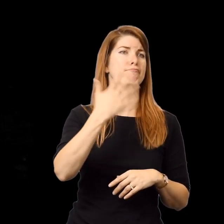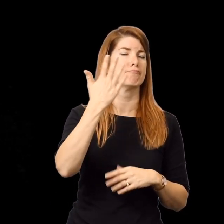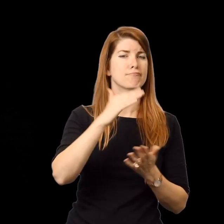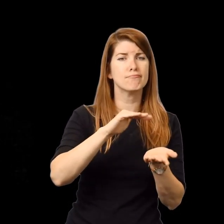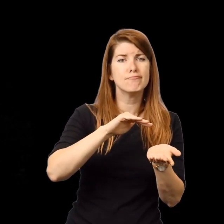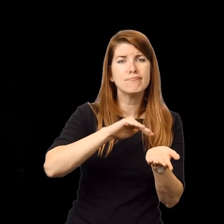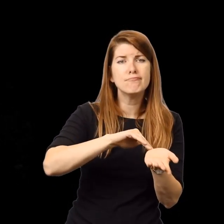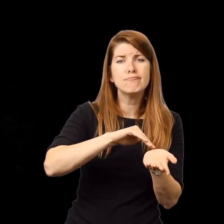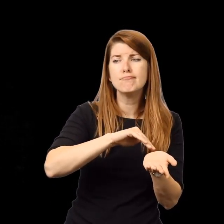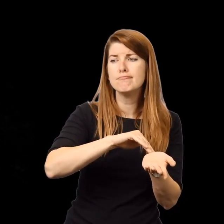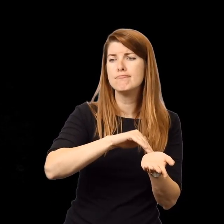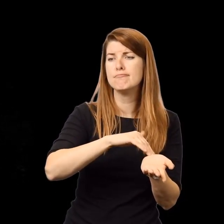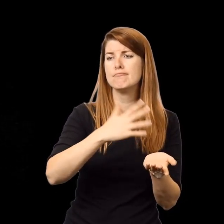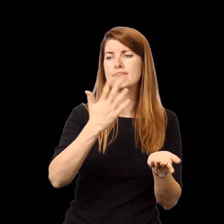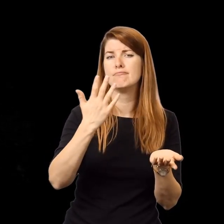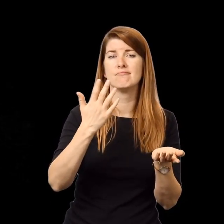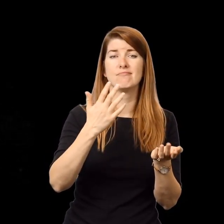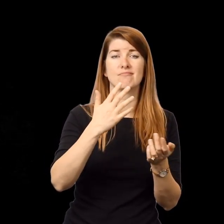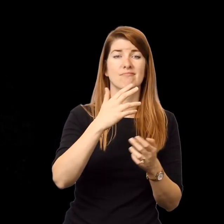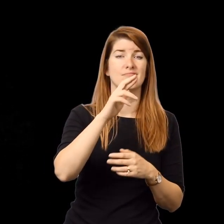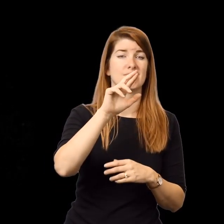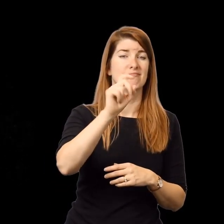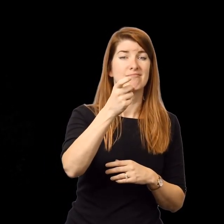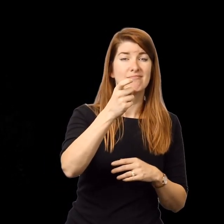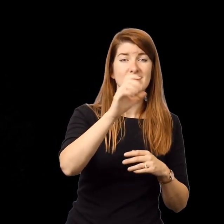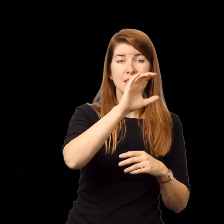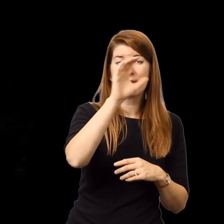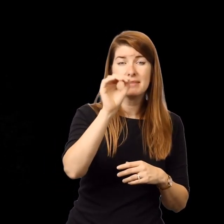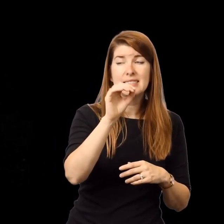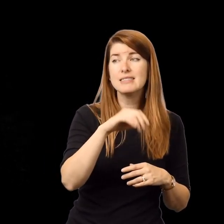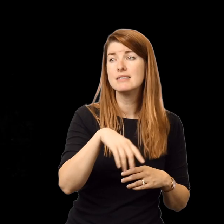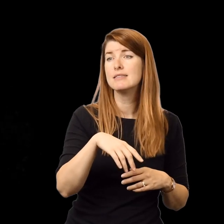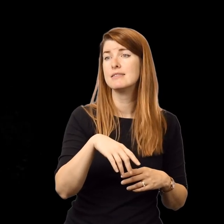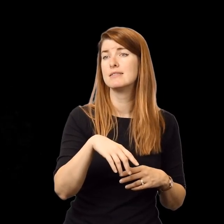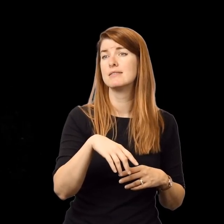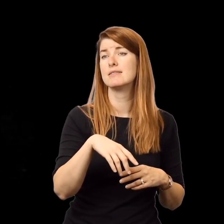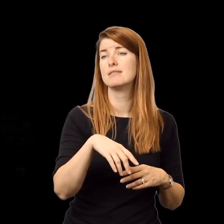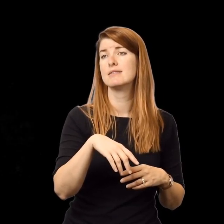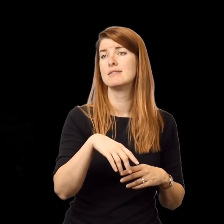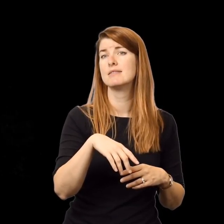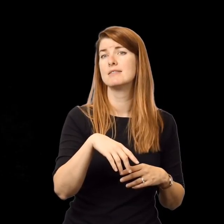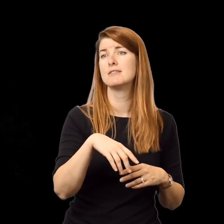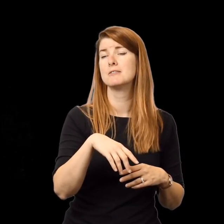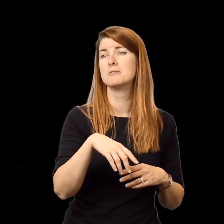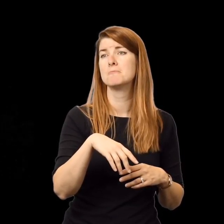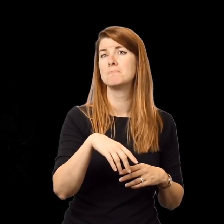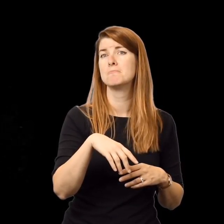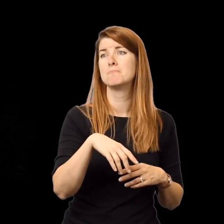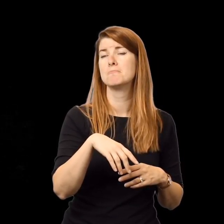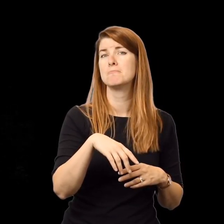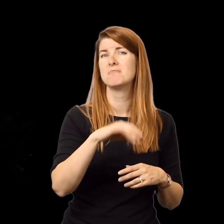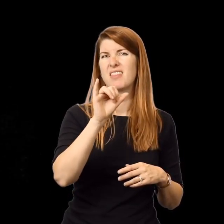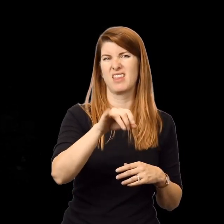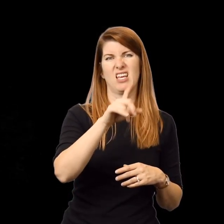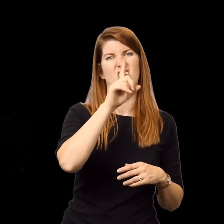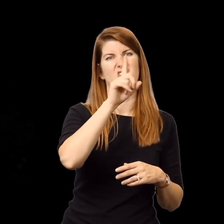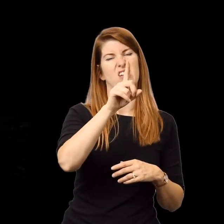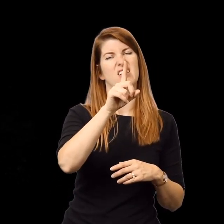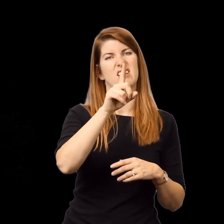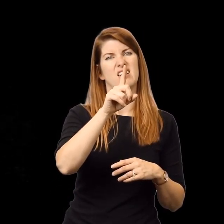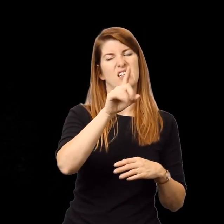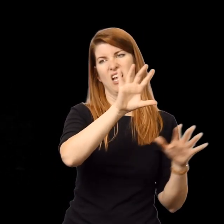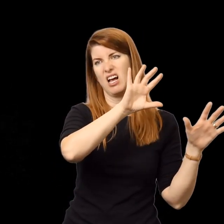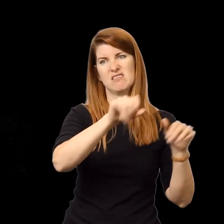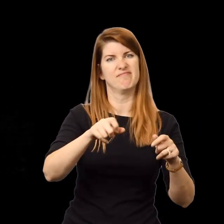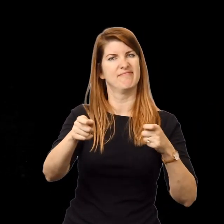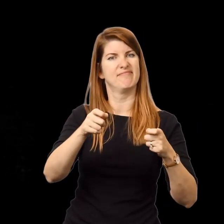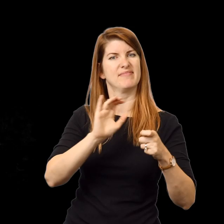Physicians, big pharmaceutical companies, it predominates our view